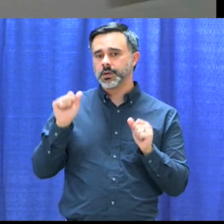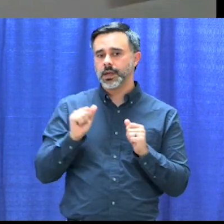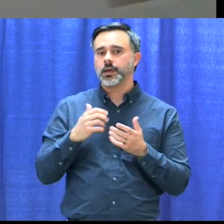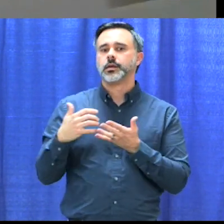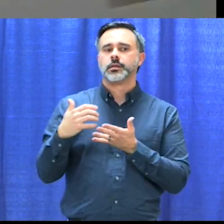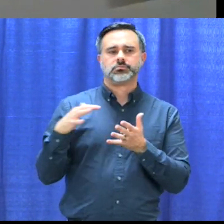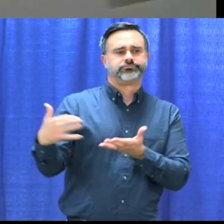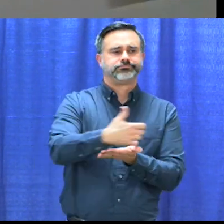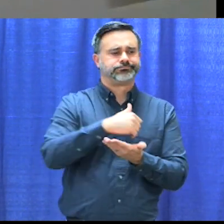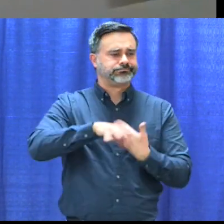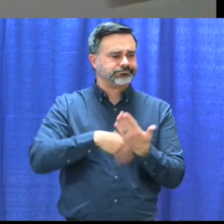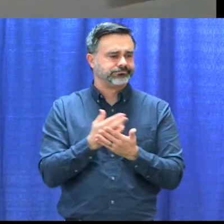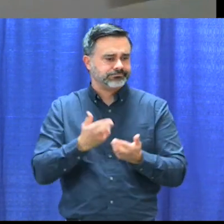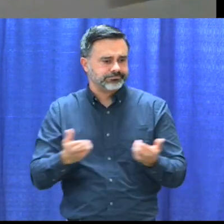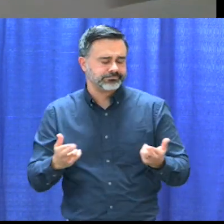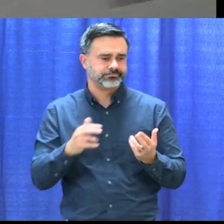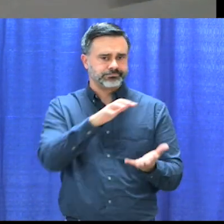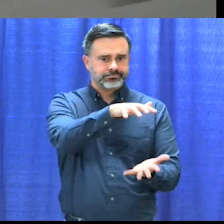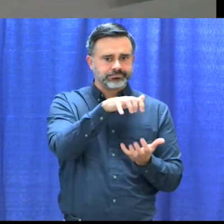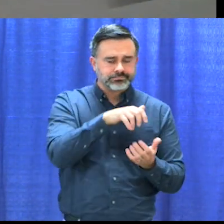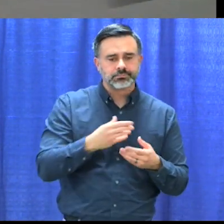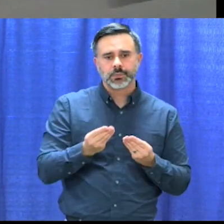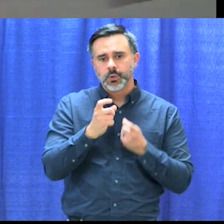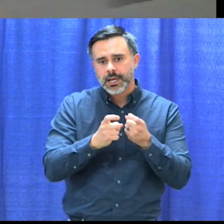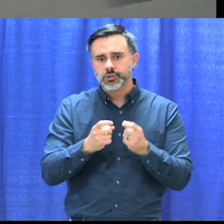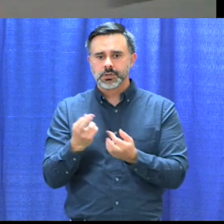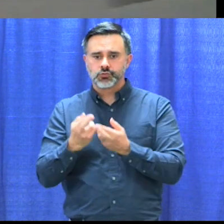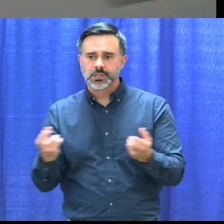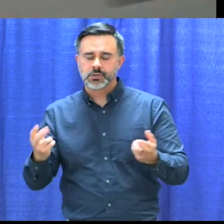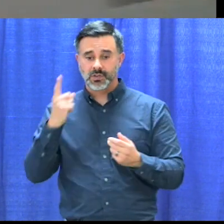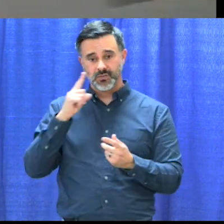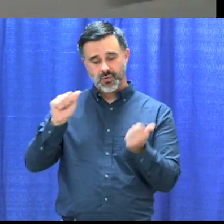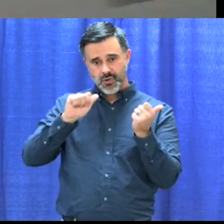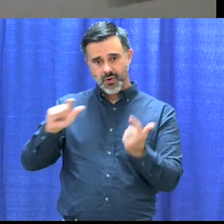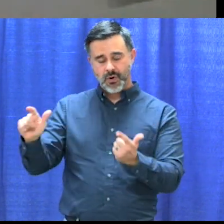resources to facilitate, donations resources for all of our at-risk students and districts.